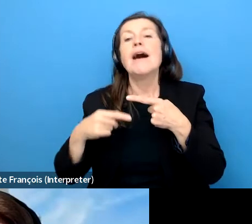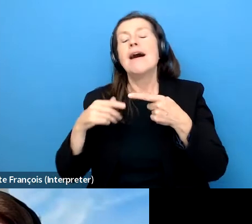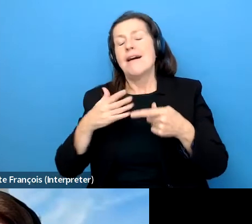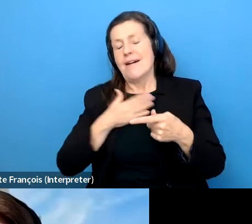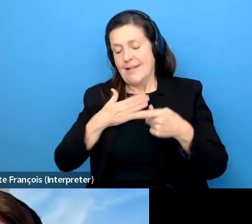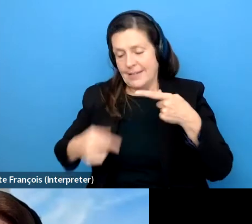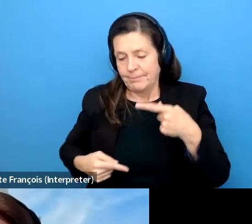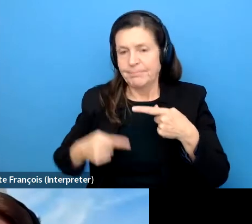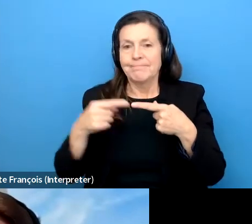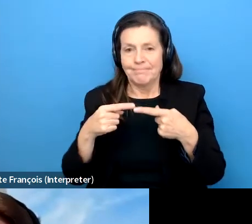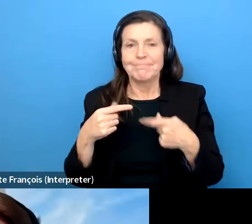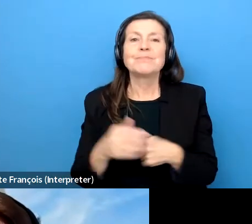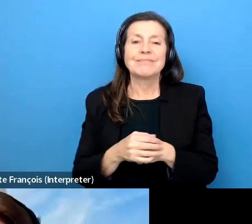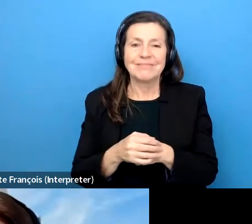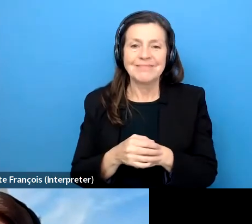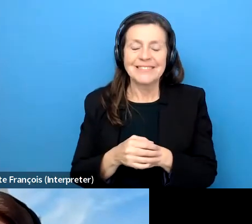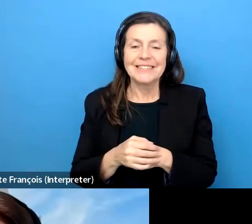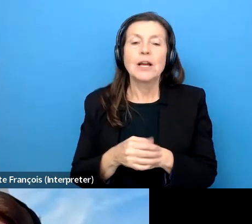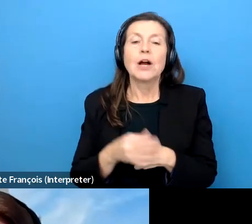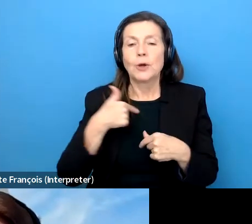because we know your message is very important